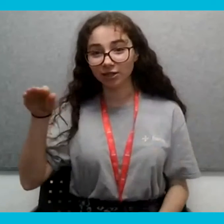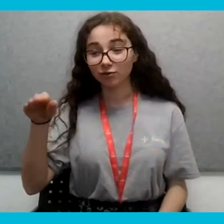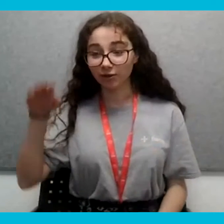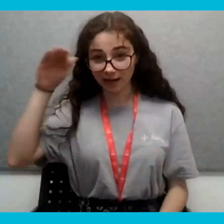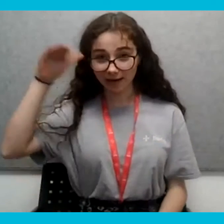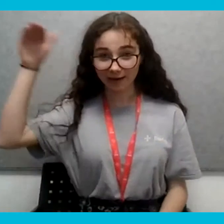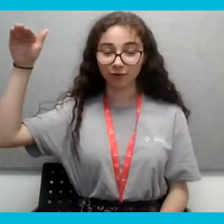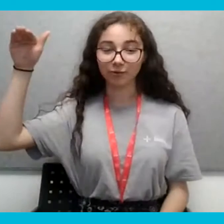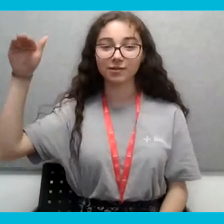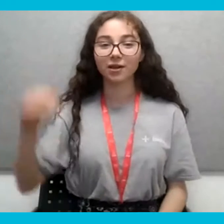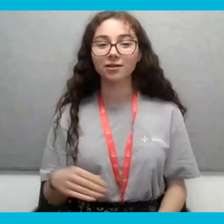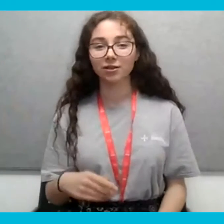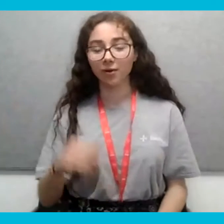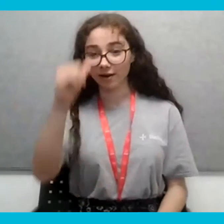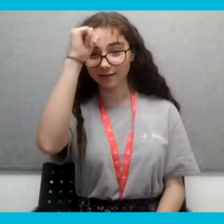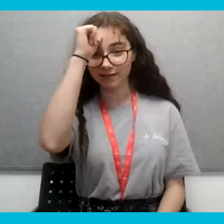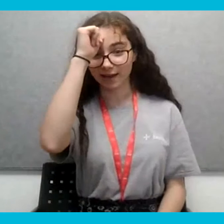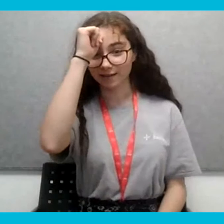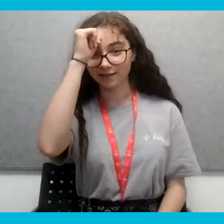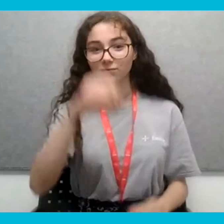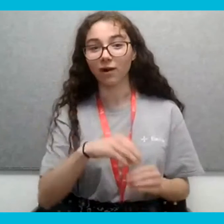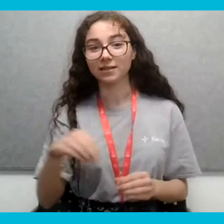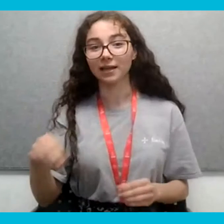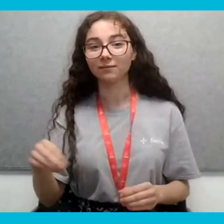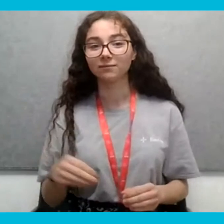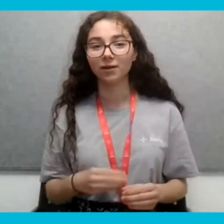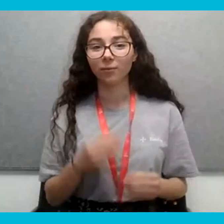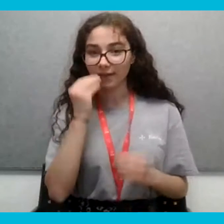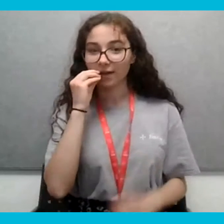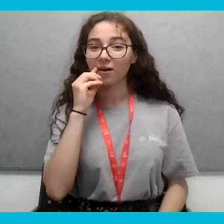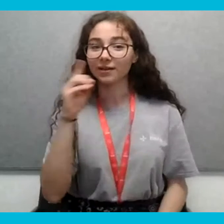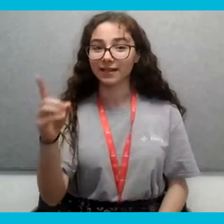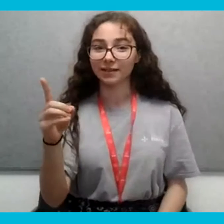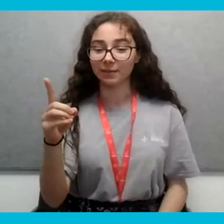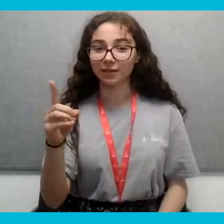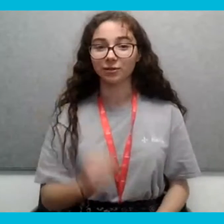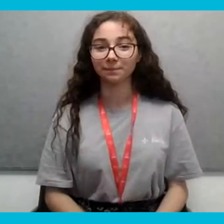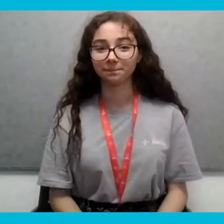help children and adults to understand writing when they can't understand in speech.